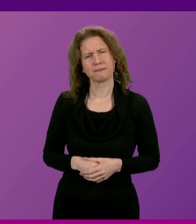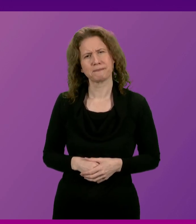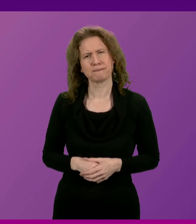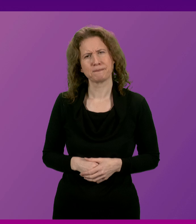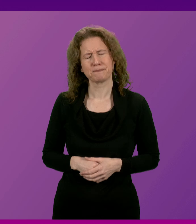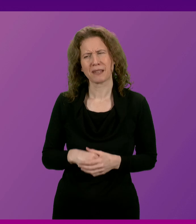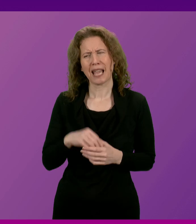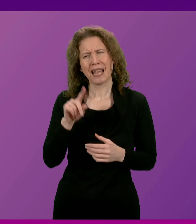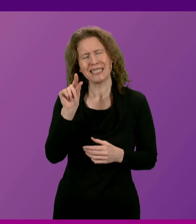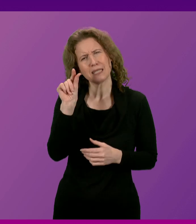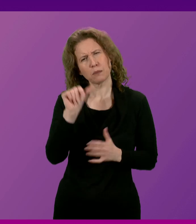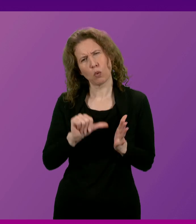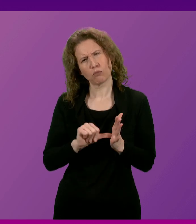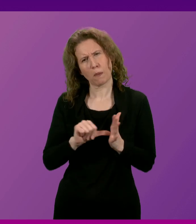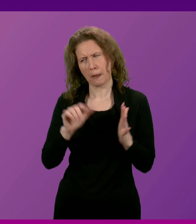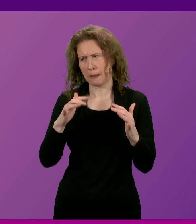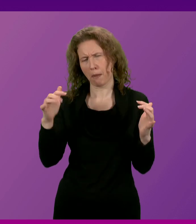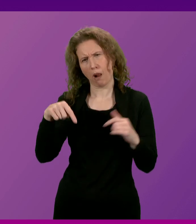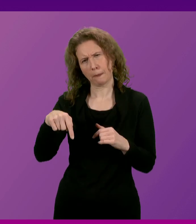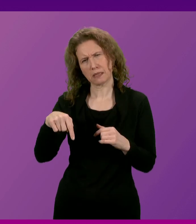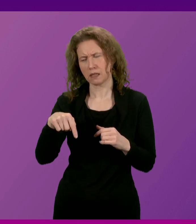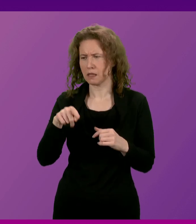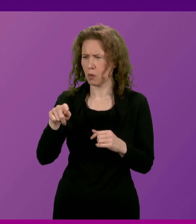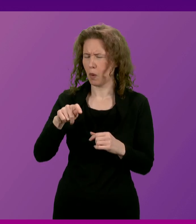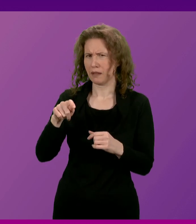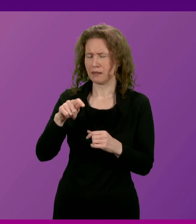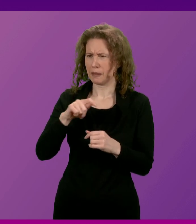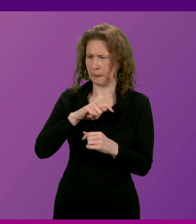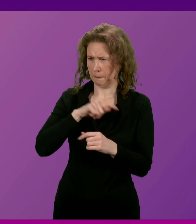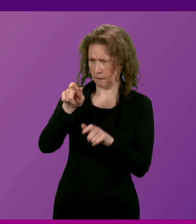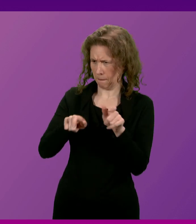A little problem in Parliament is when members do not respond to the detail